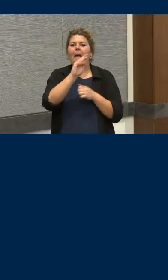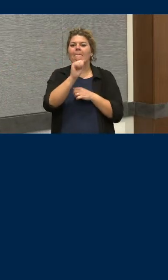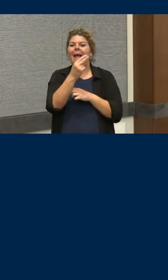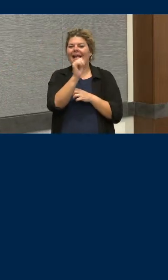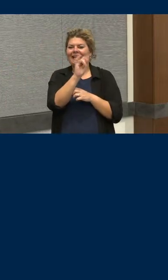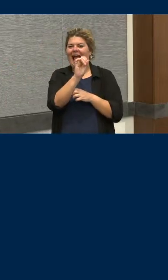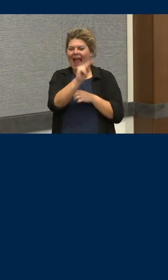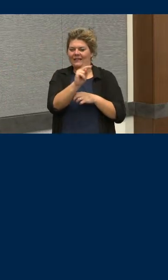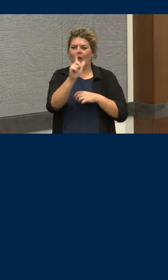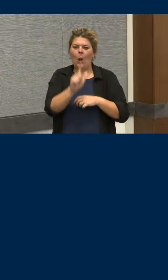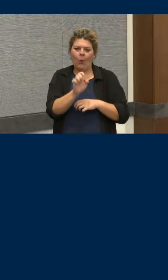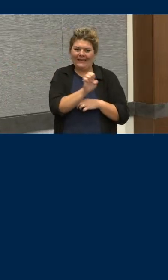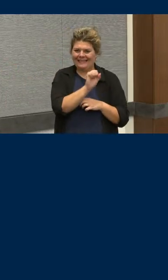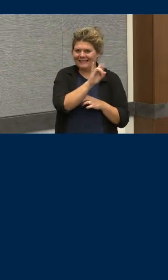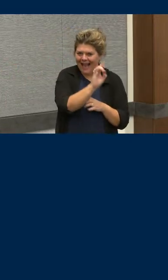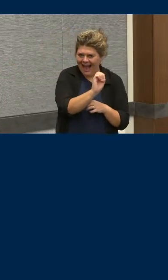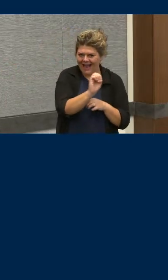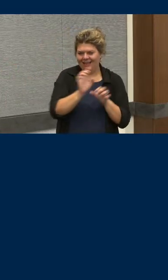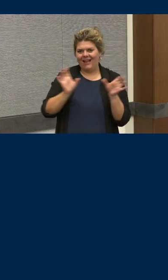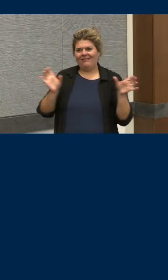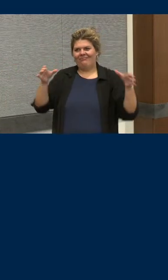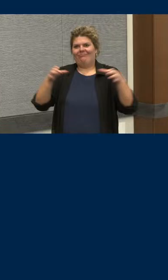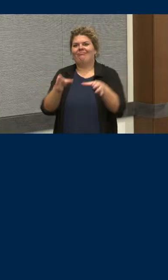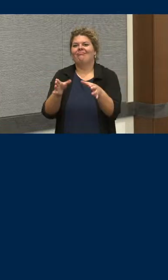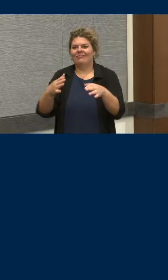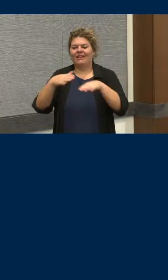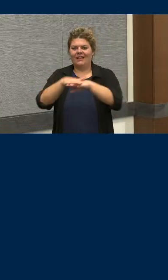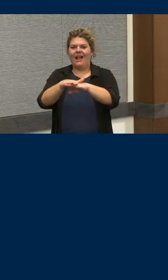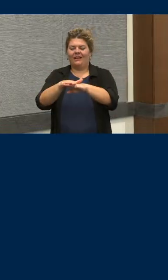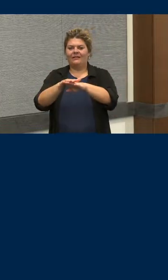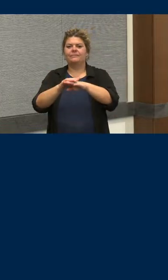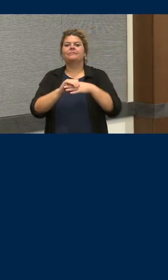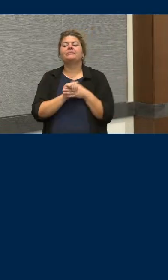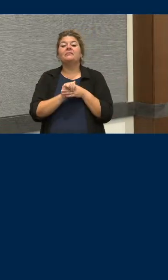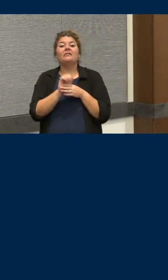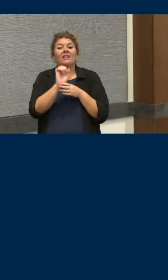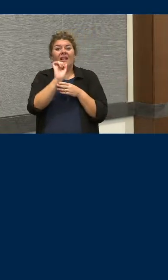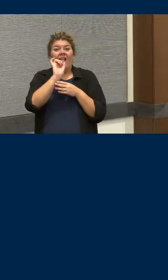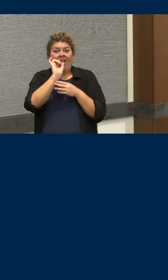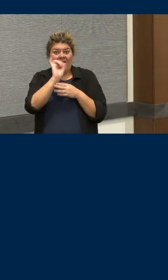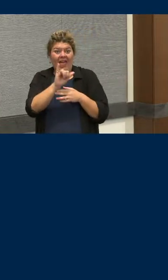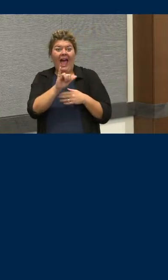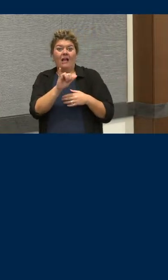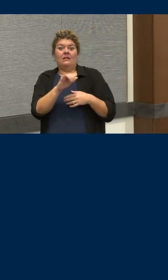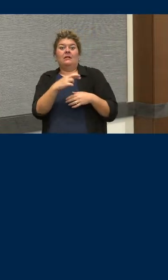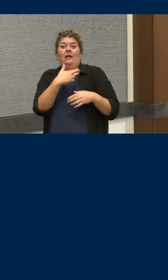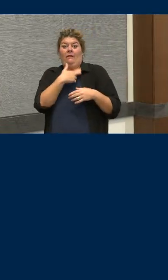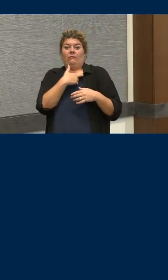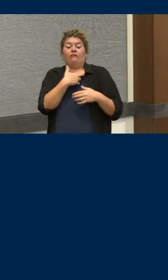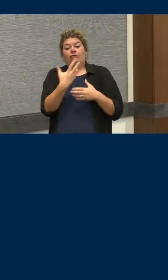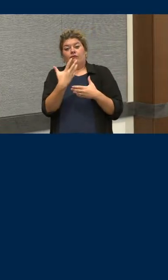Lower East Side, for tashlich. This vernacular religious